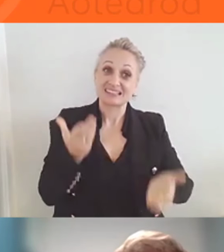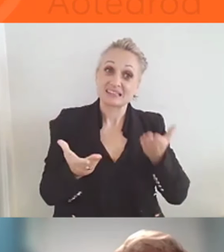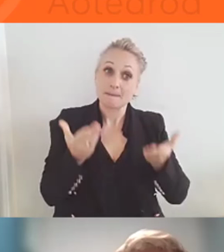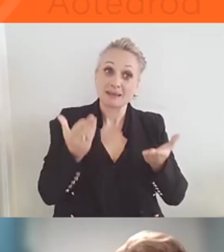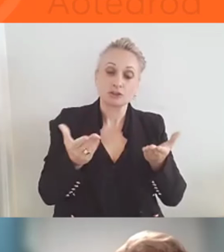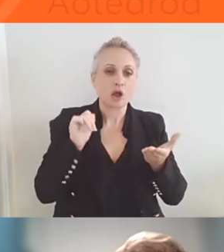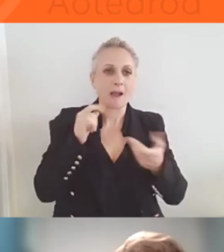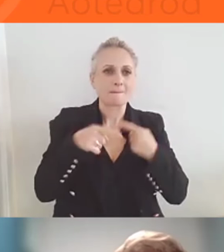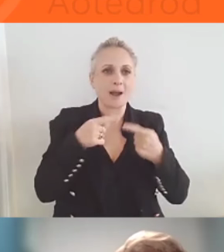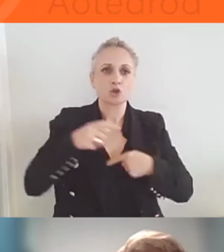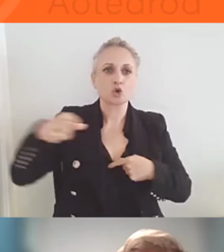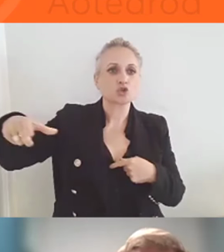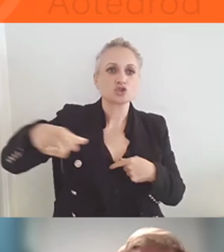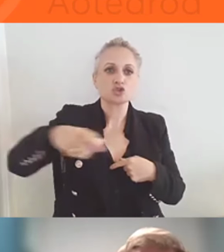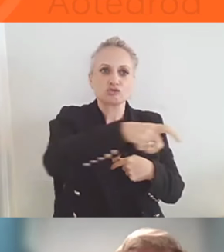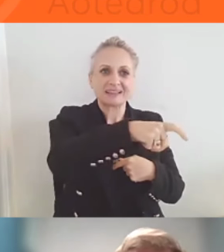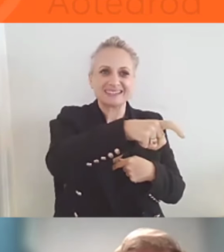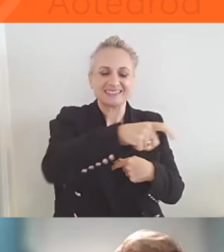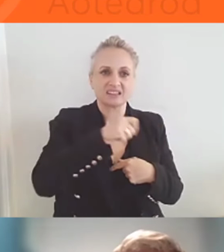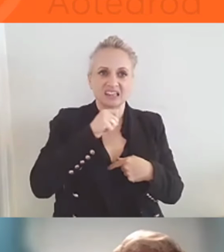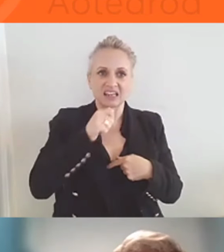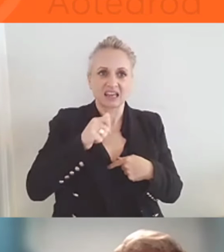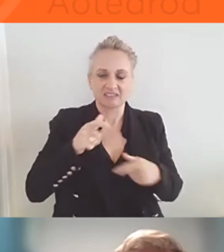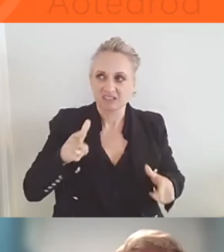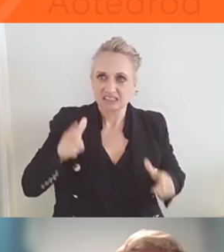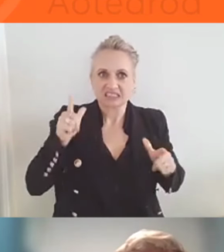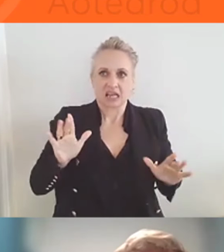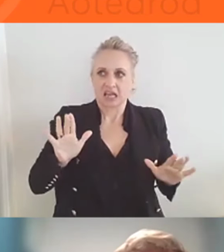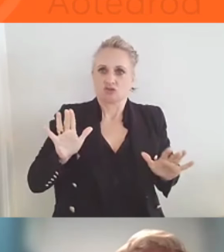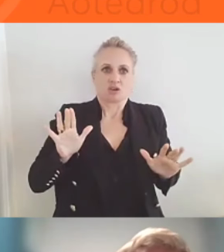If it's hostile, if you can't navigate easily, if it's unsafe, you're